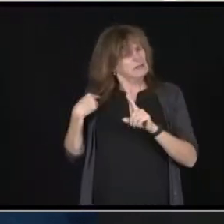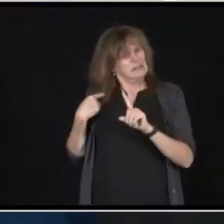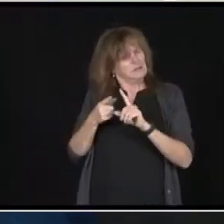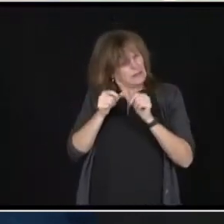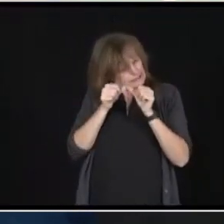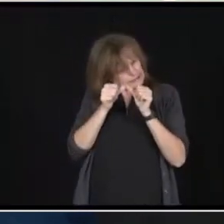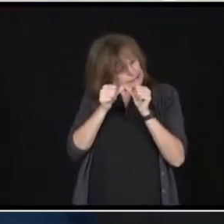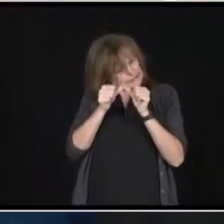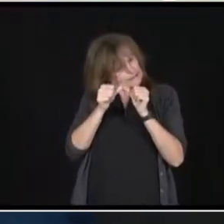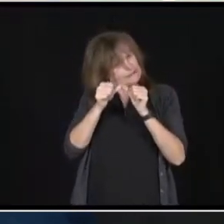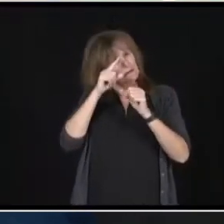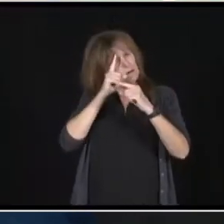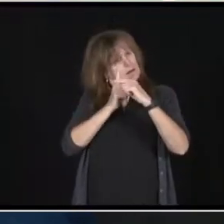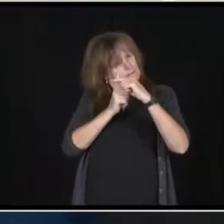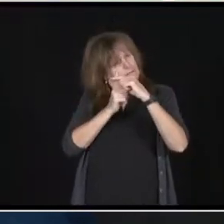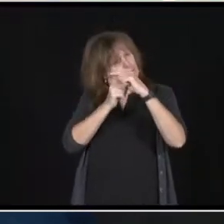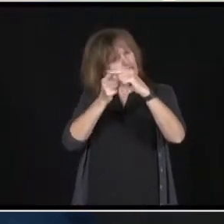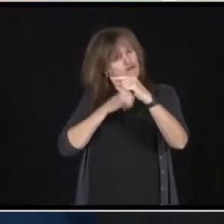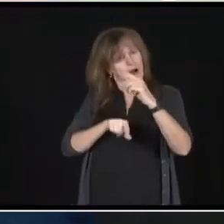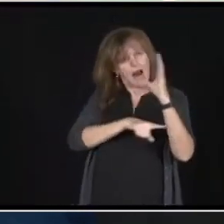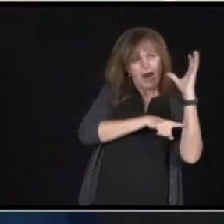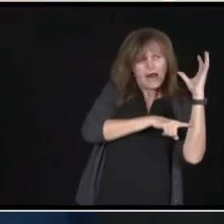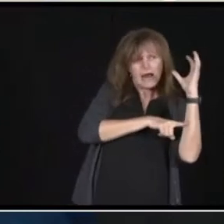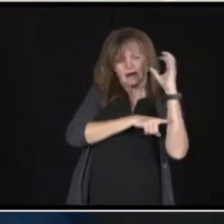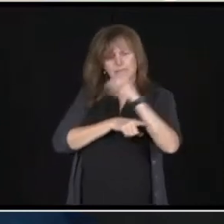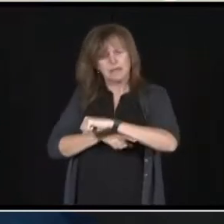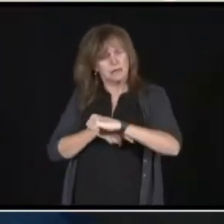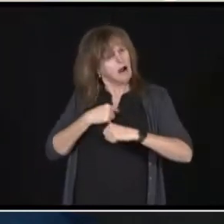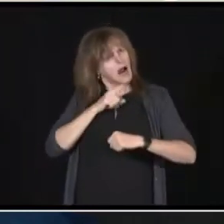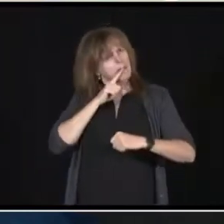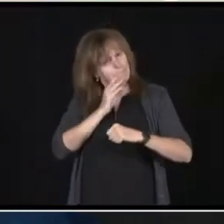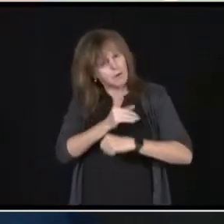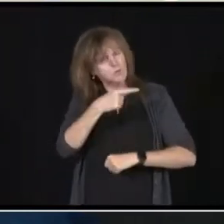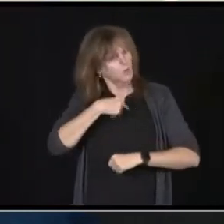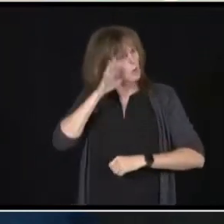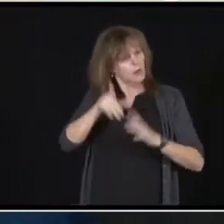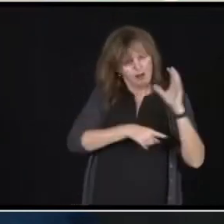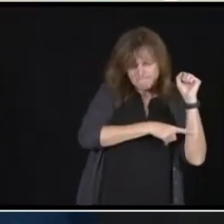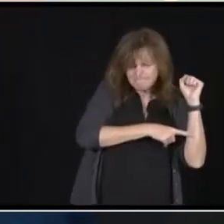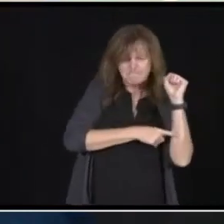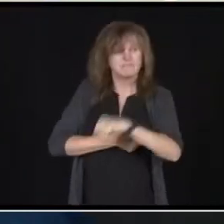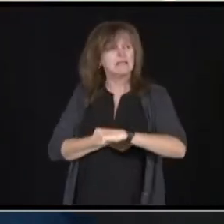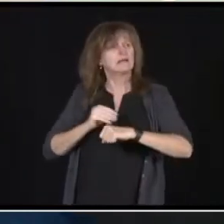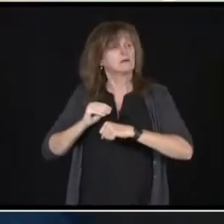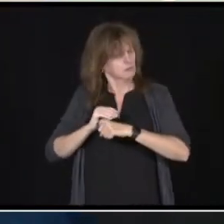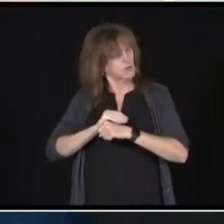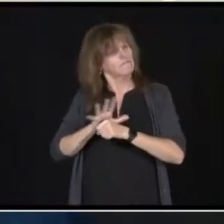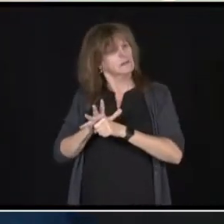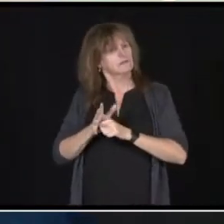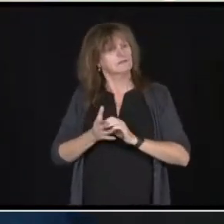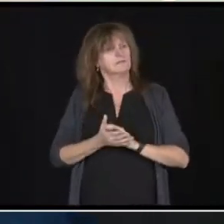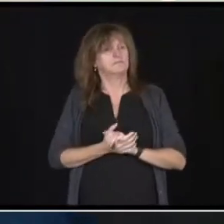Folks, let's take stick together. We have stuck together throughout this whole